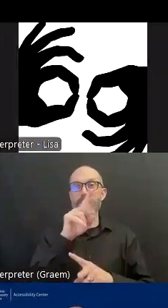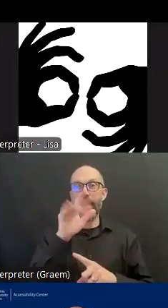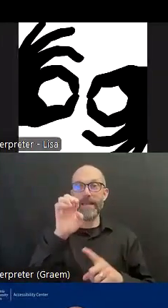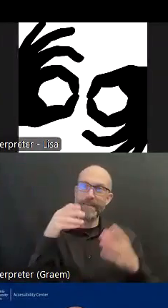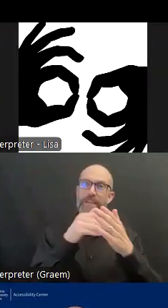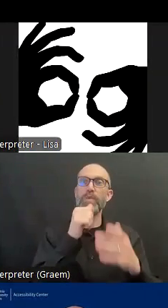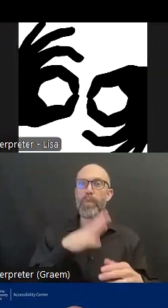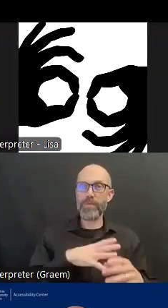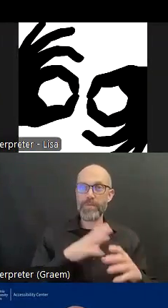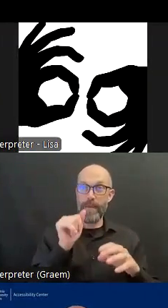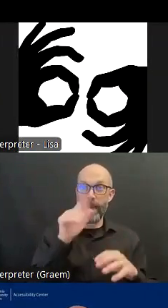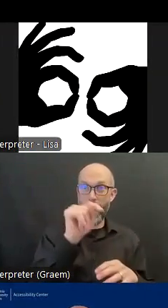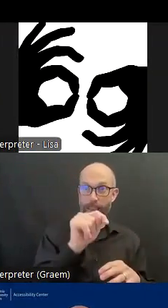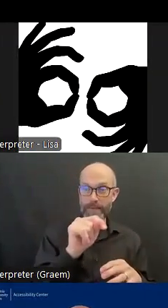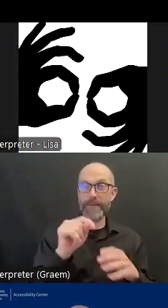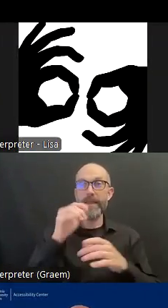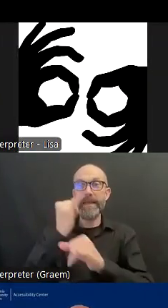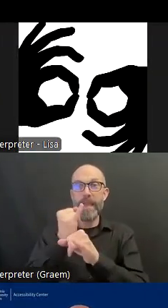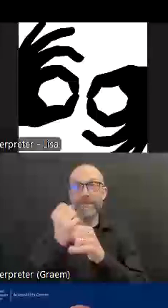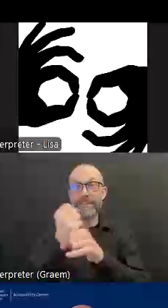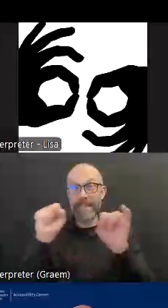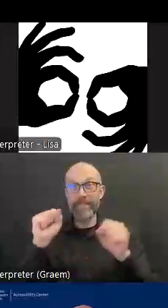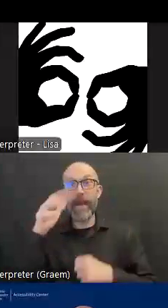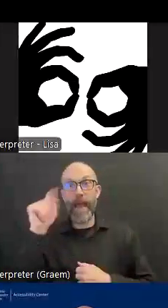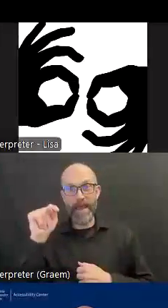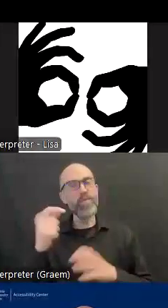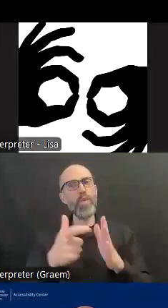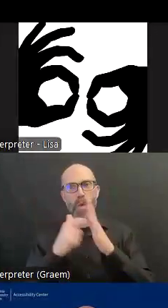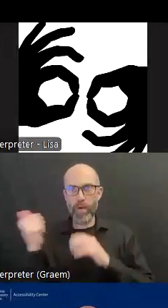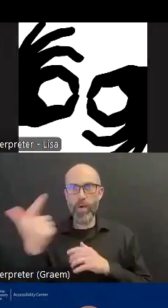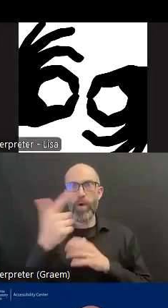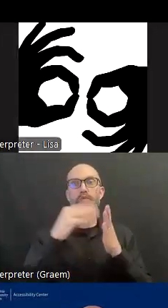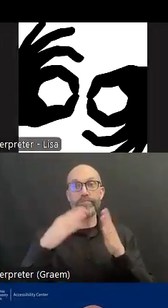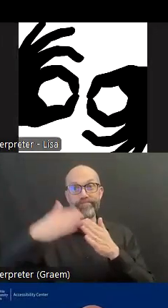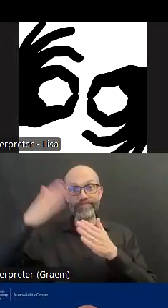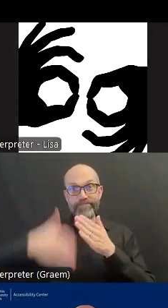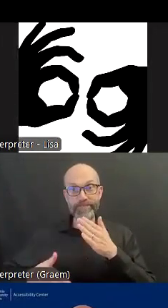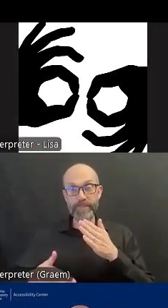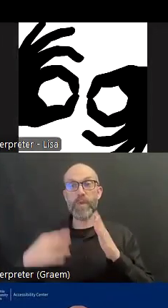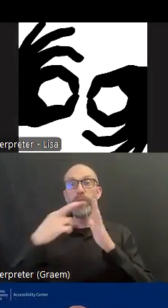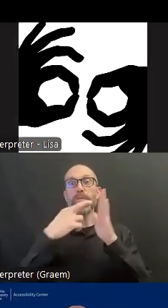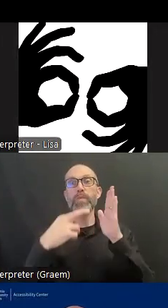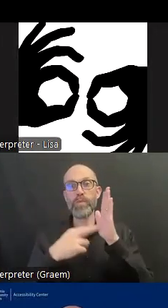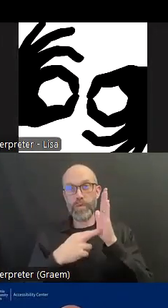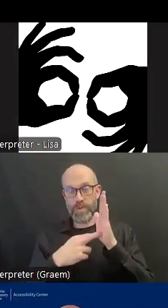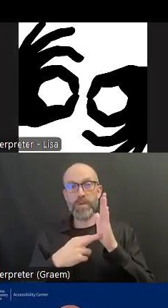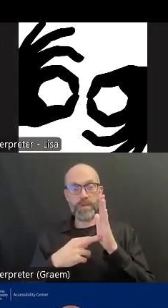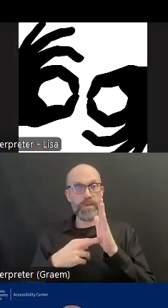It's a required use for all students to complete it. And a registration hold is placed on any student that can't complete it